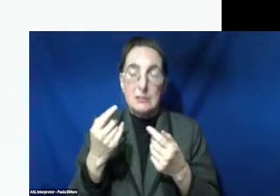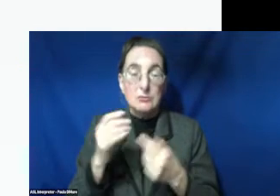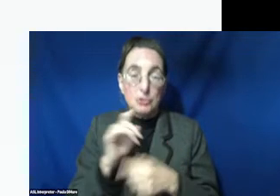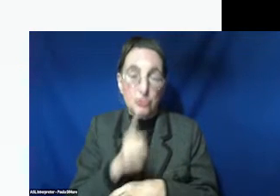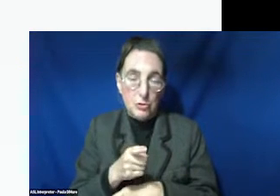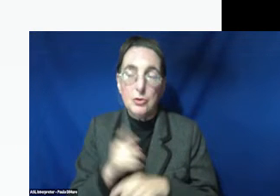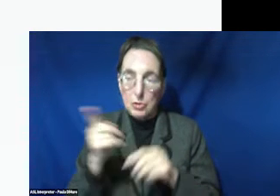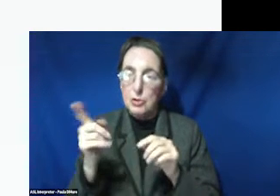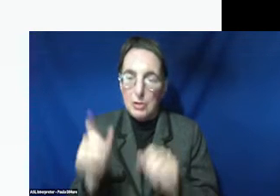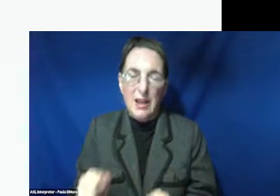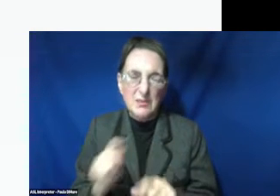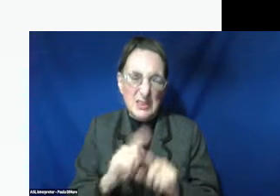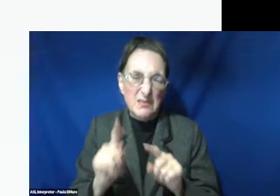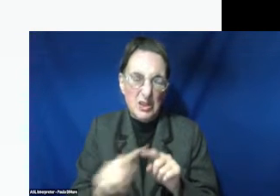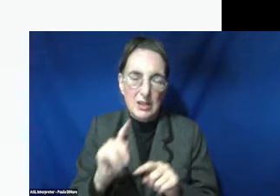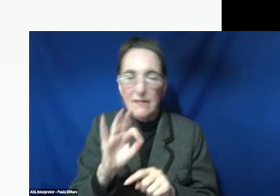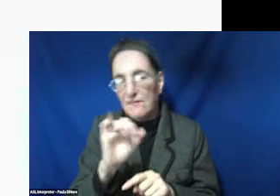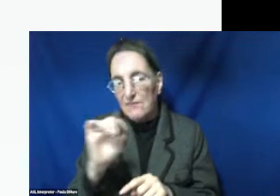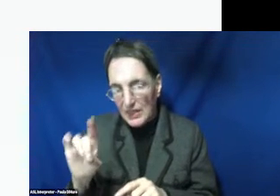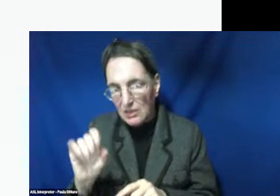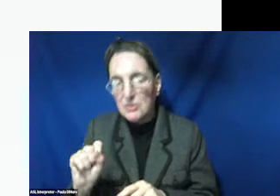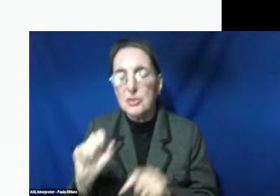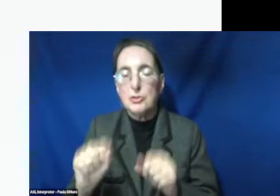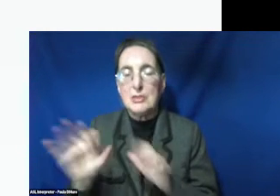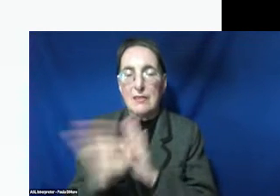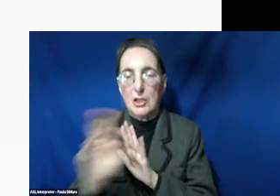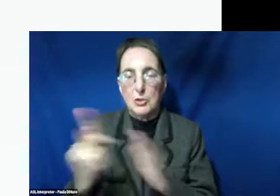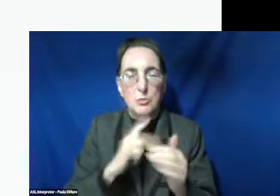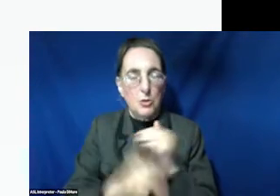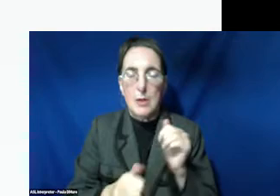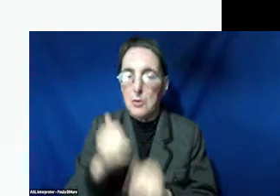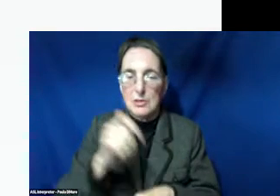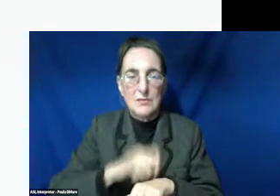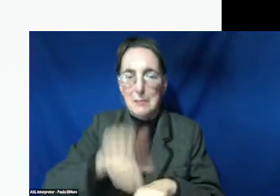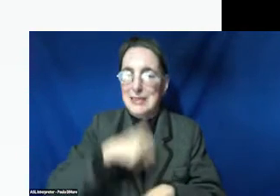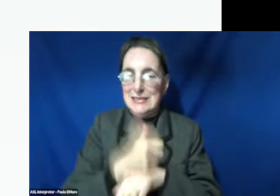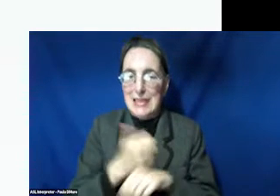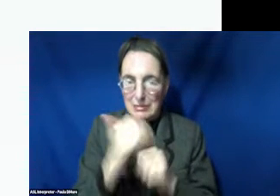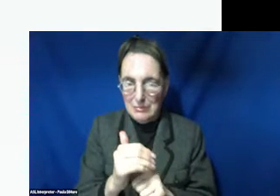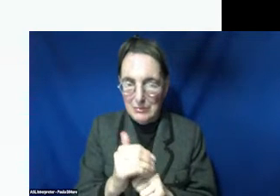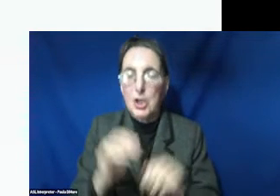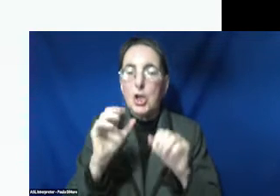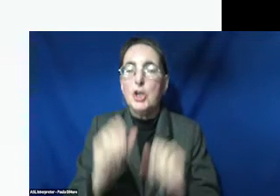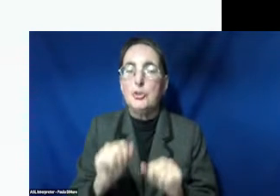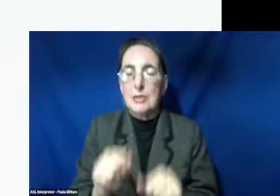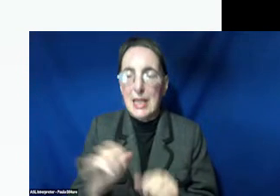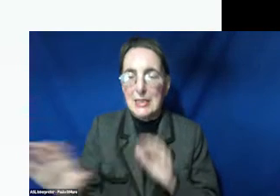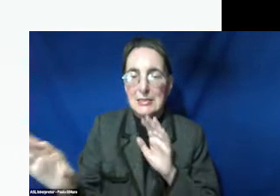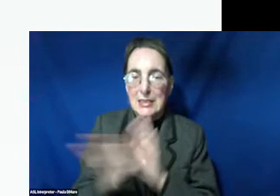But most of the time, it's set. You can select secondary units consideration or secondary places that you would